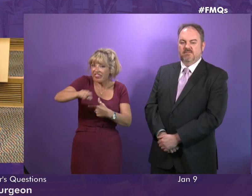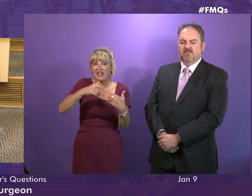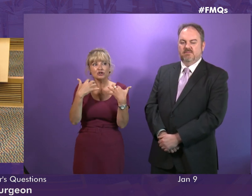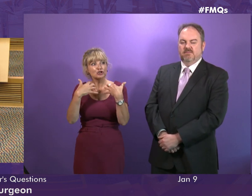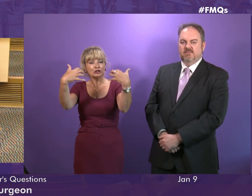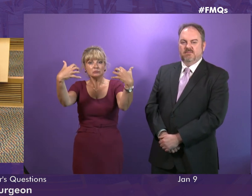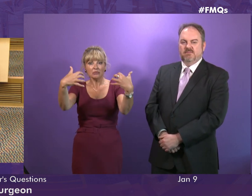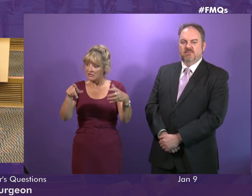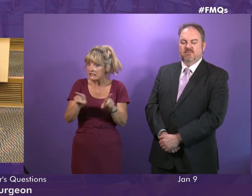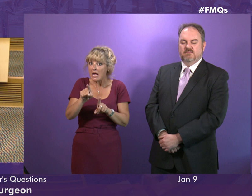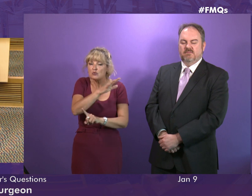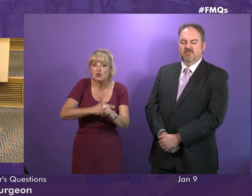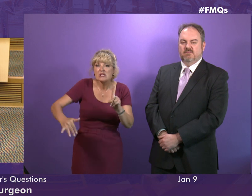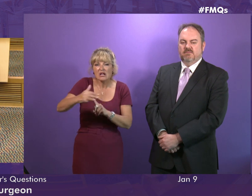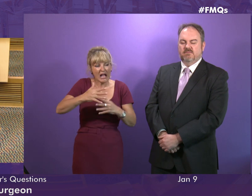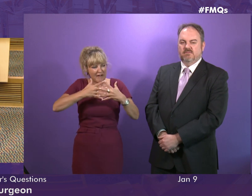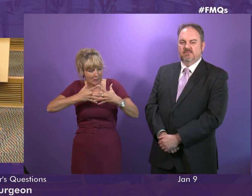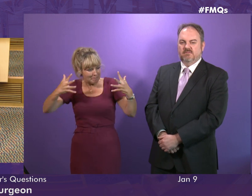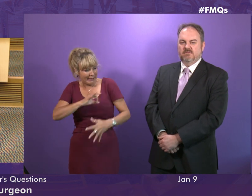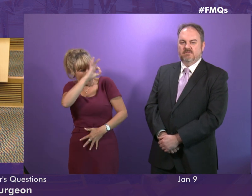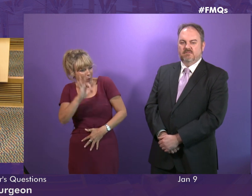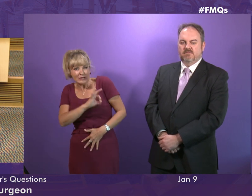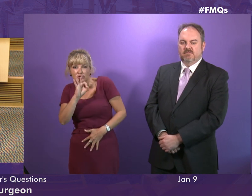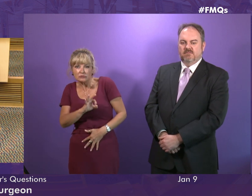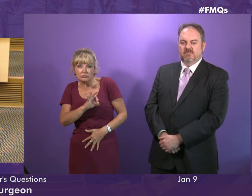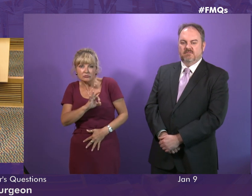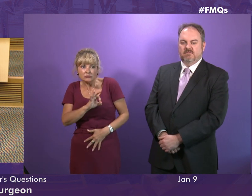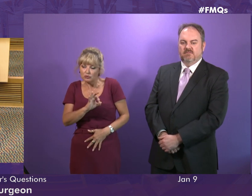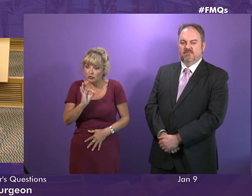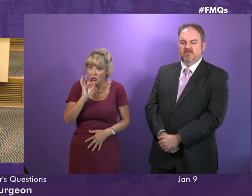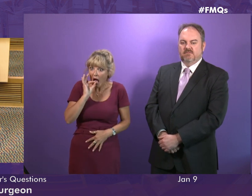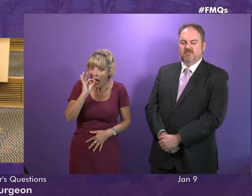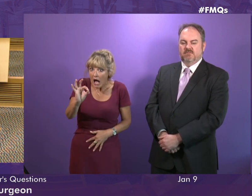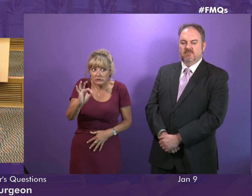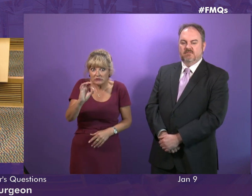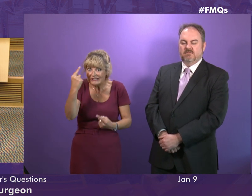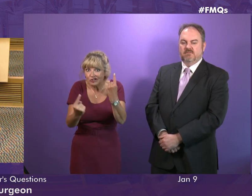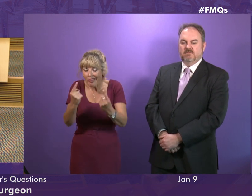and across society have big questions to ask of ourselves and to answer, and this Government